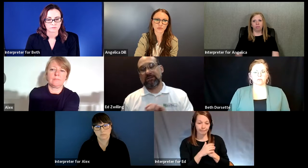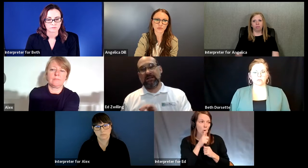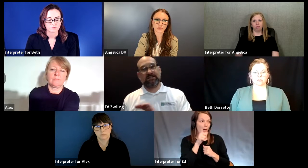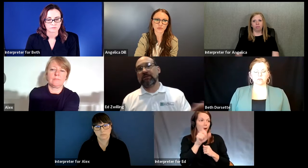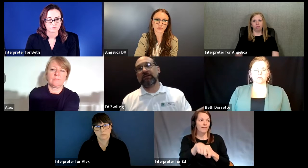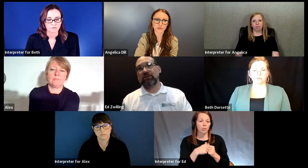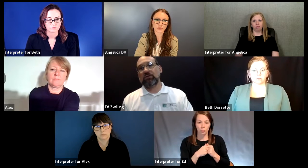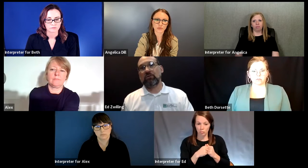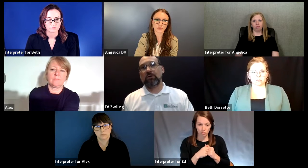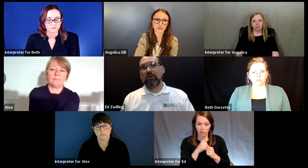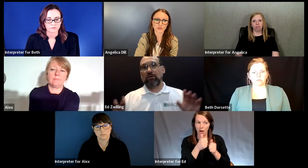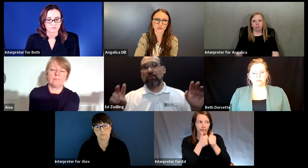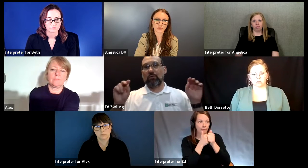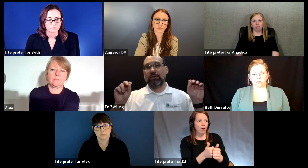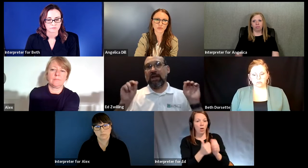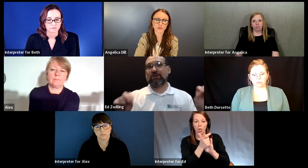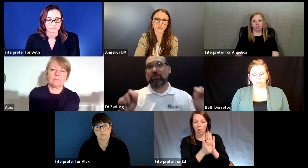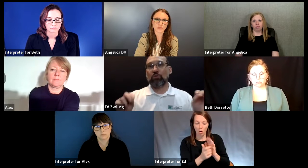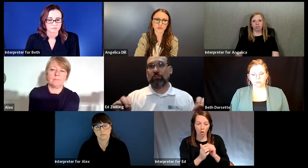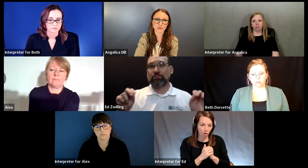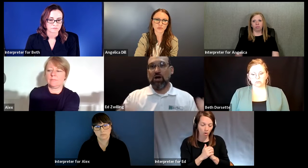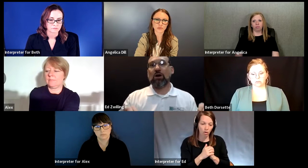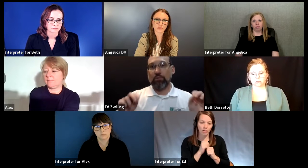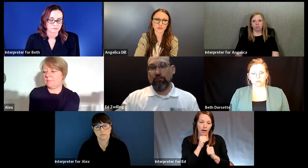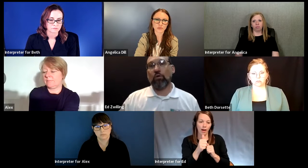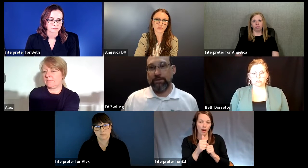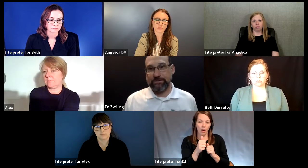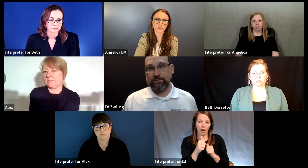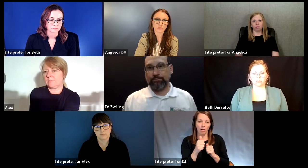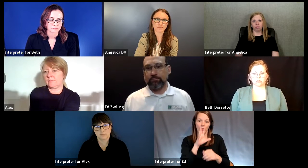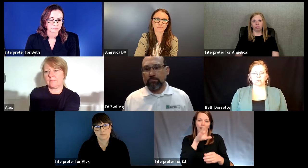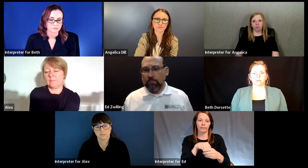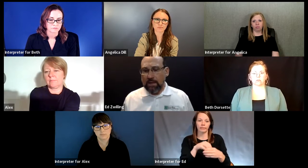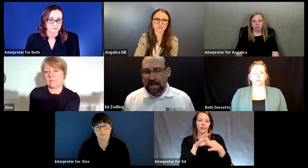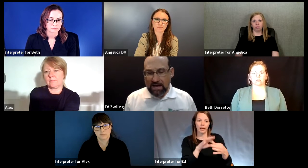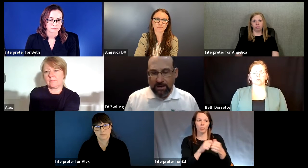it has nothing to do with the actual job performance.